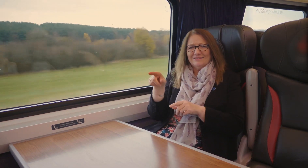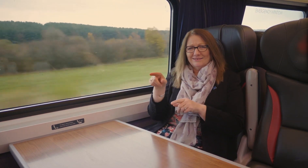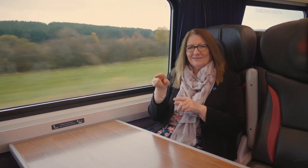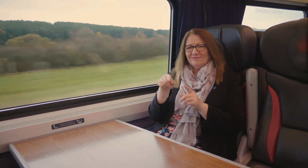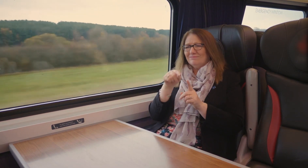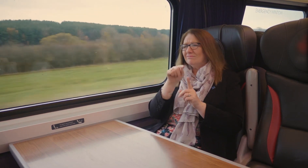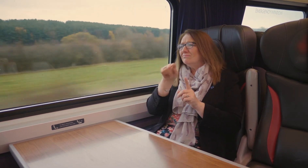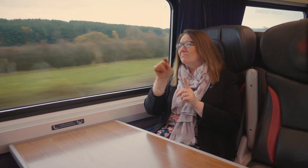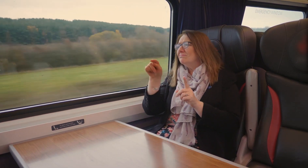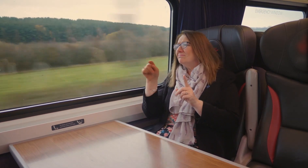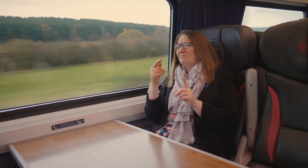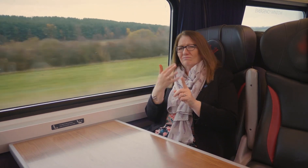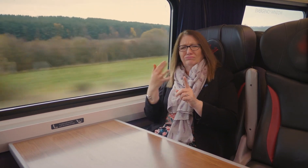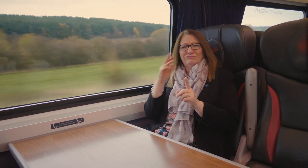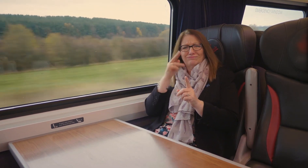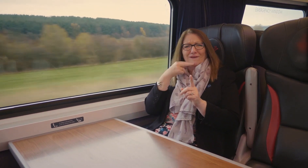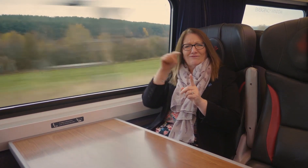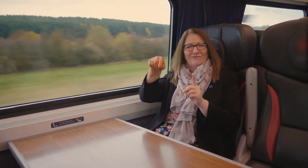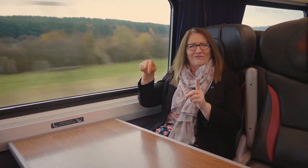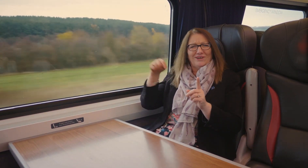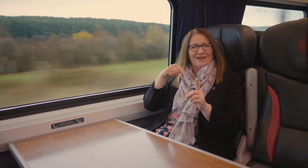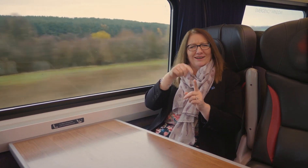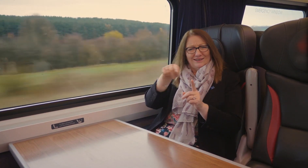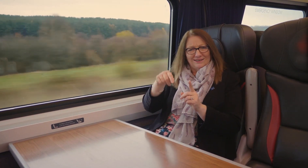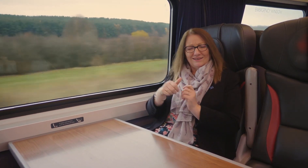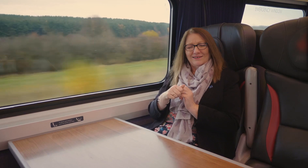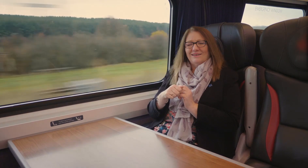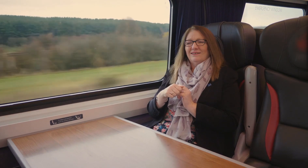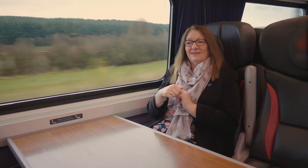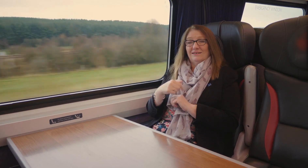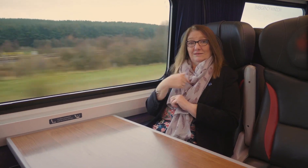and there were a lot of Deaf people around about.